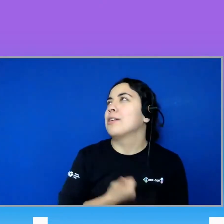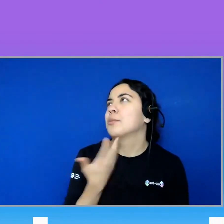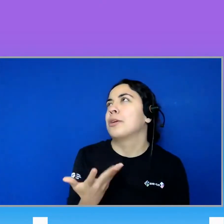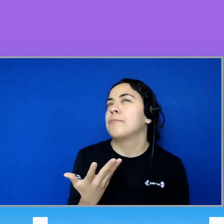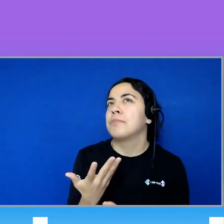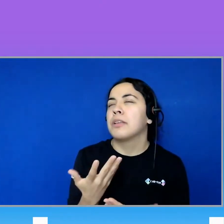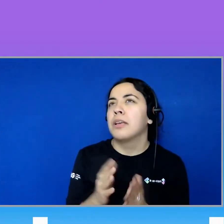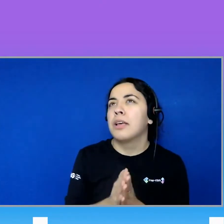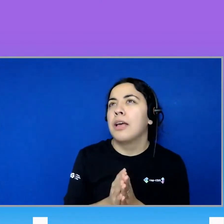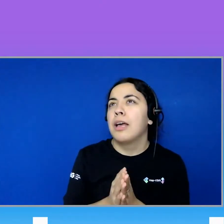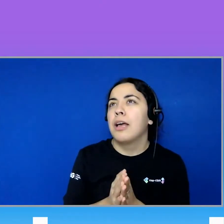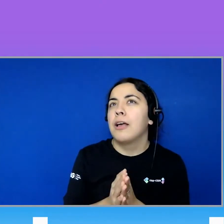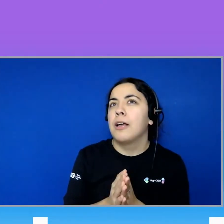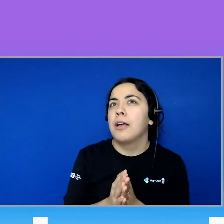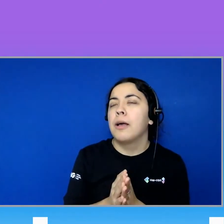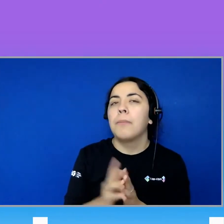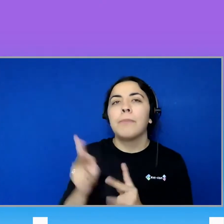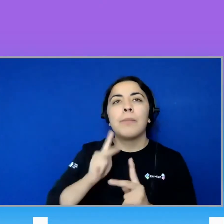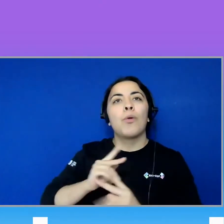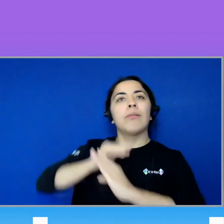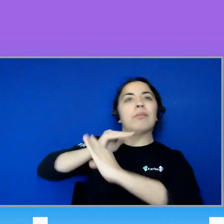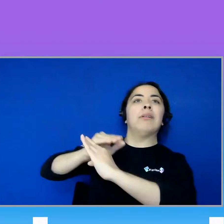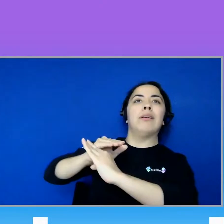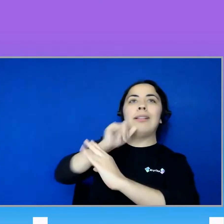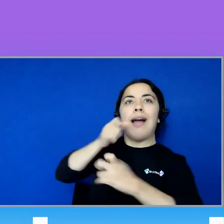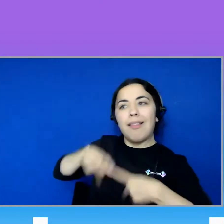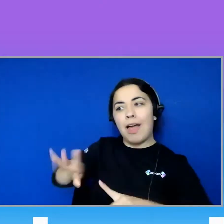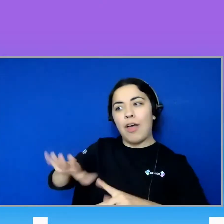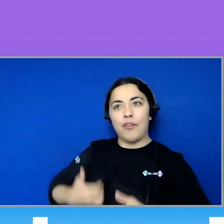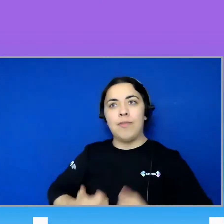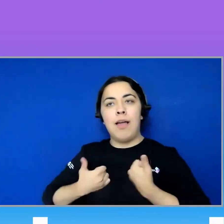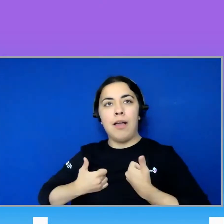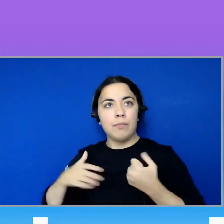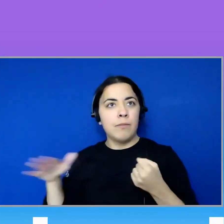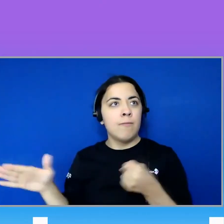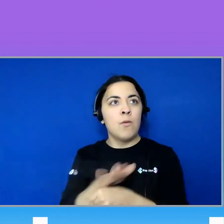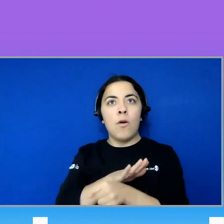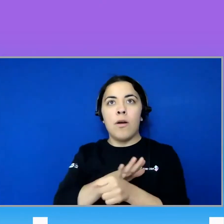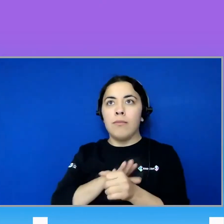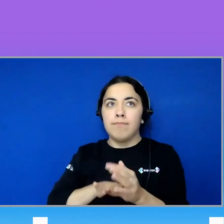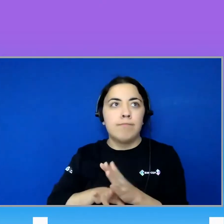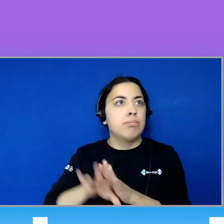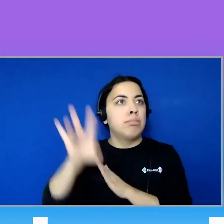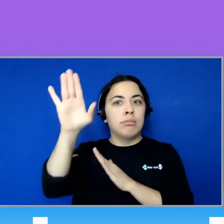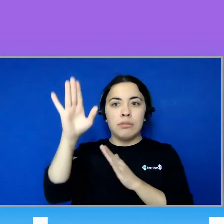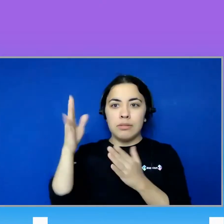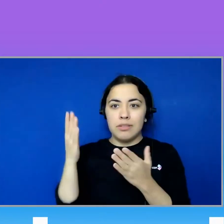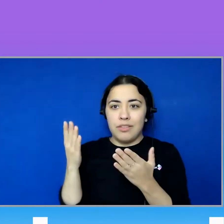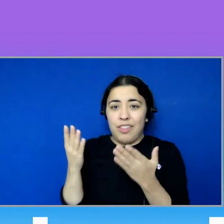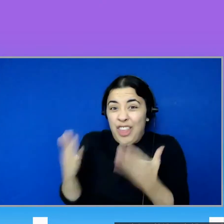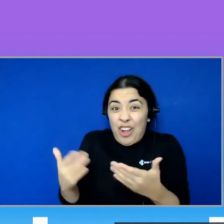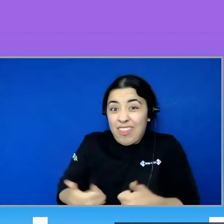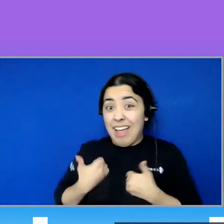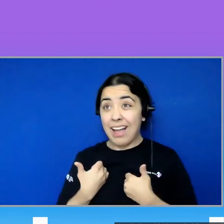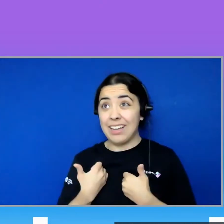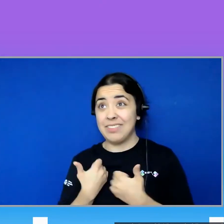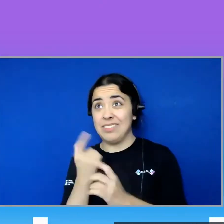It was holding people back from